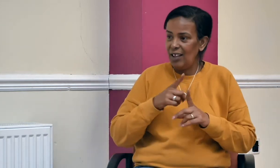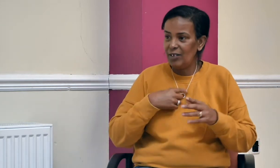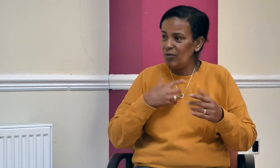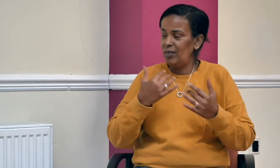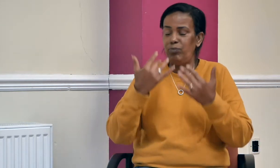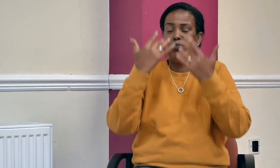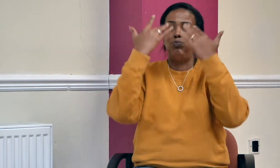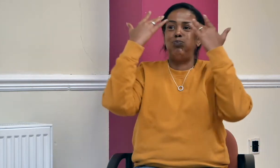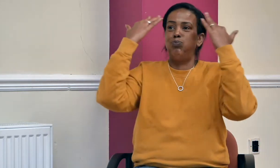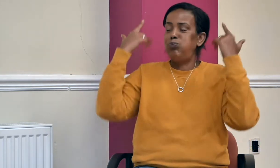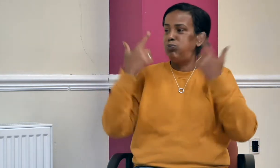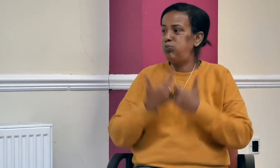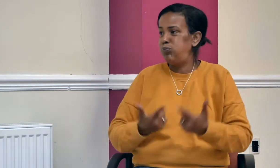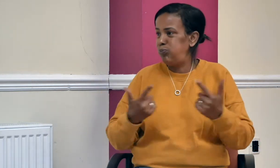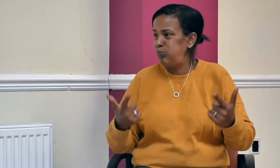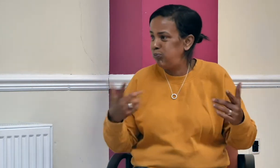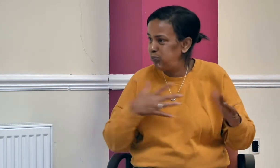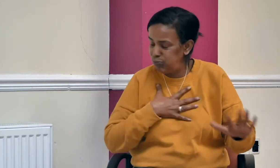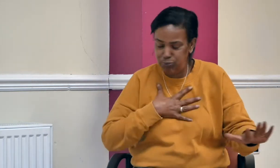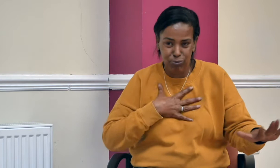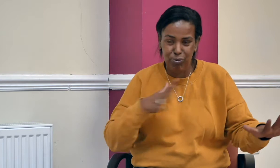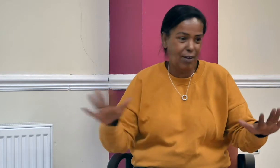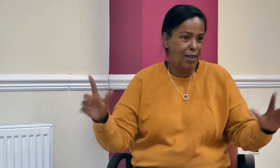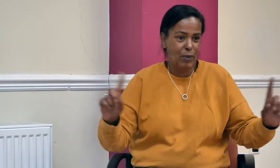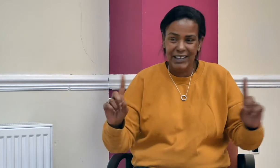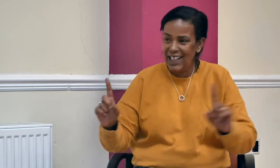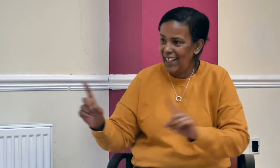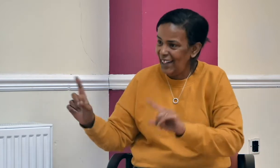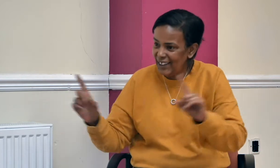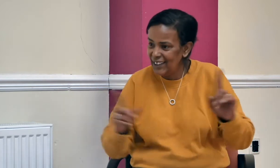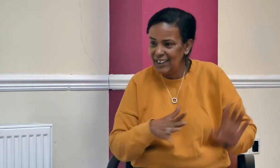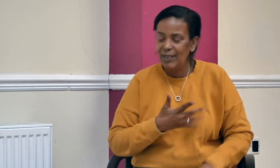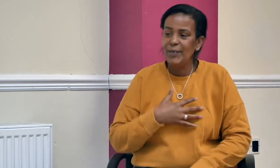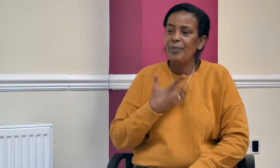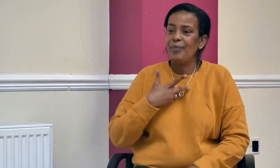It was totally overwhelming just trying to take everything in...